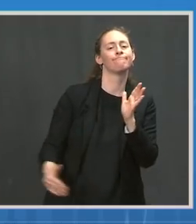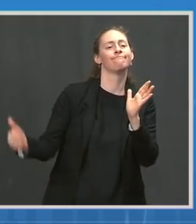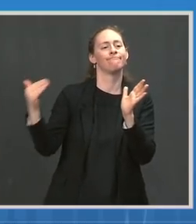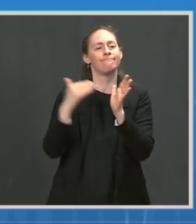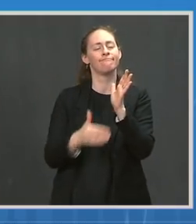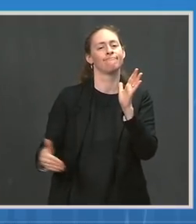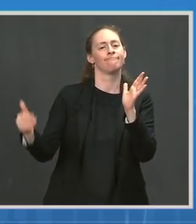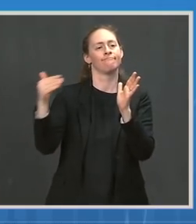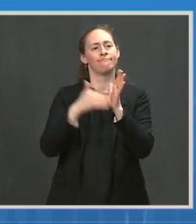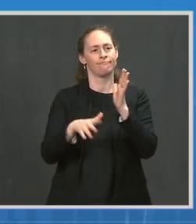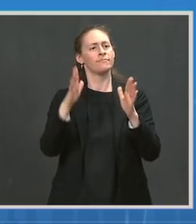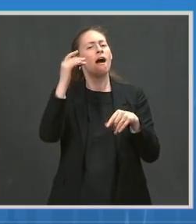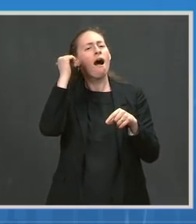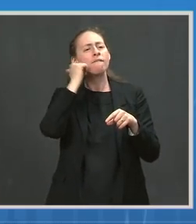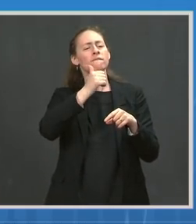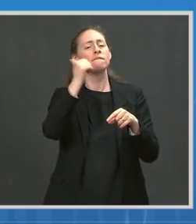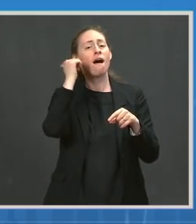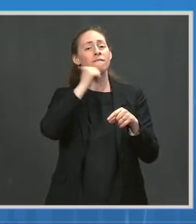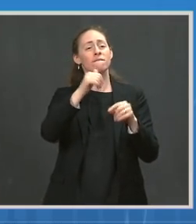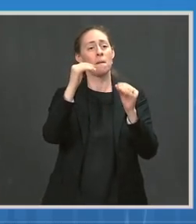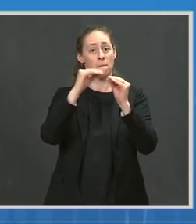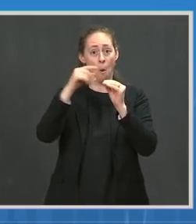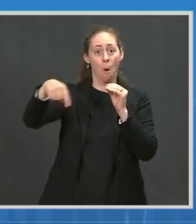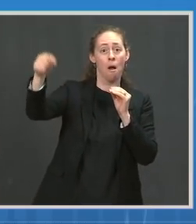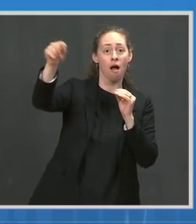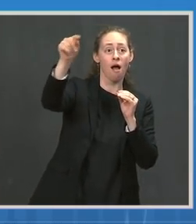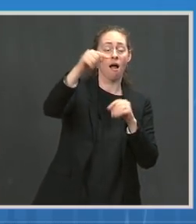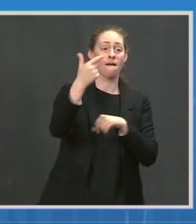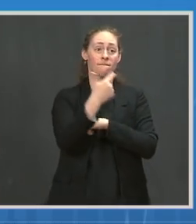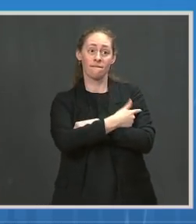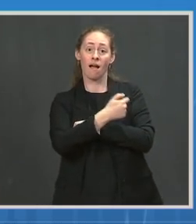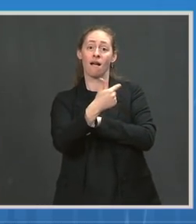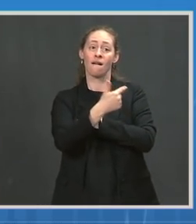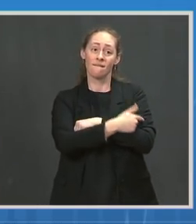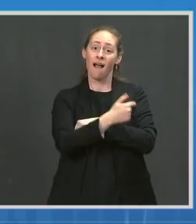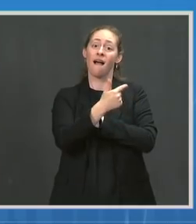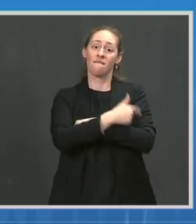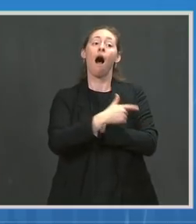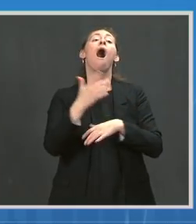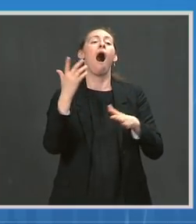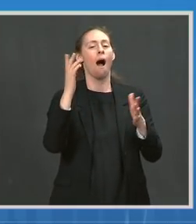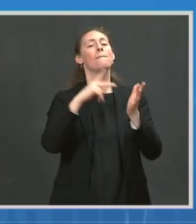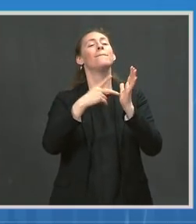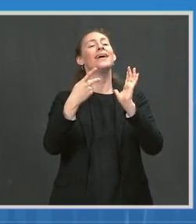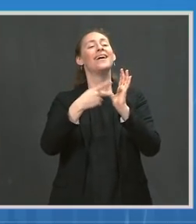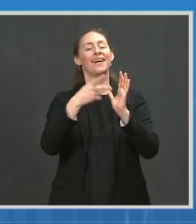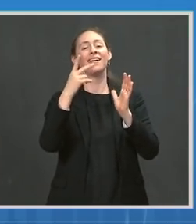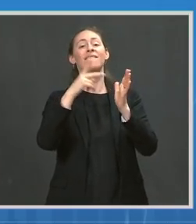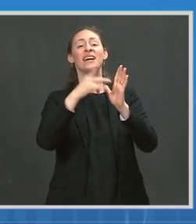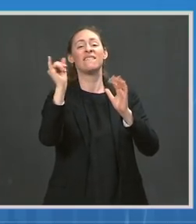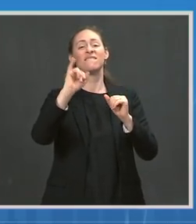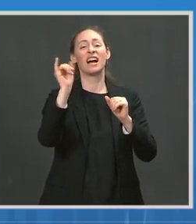vaccinated, sooner or later -- hopefully sooner -- that level of infection will get lower and lower.